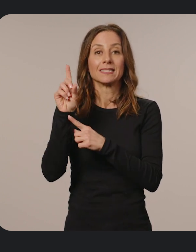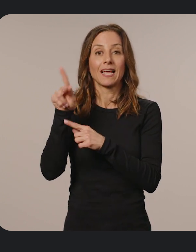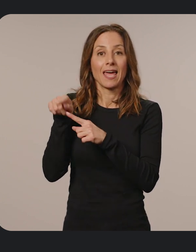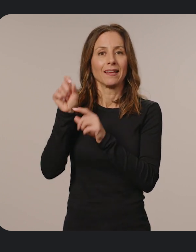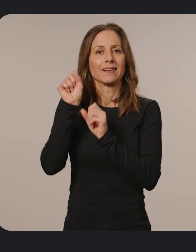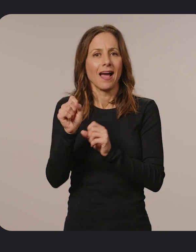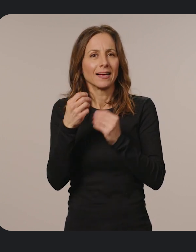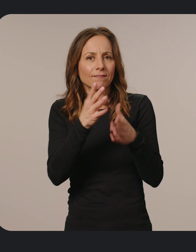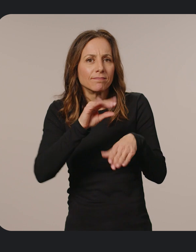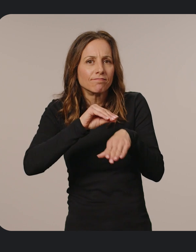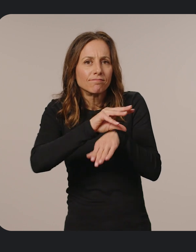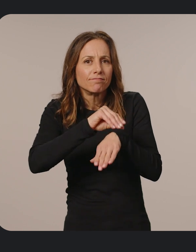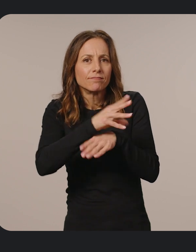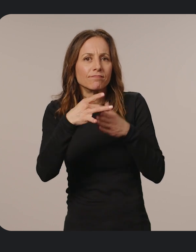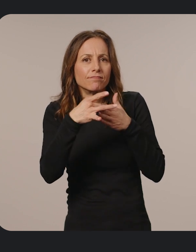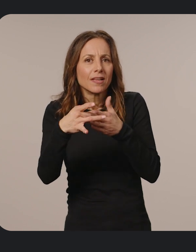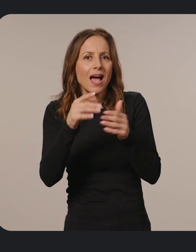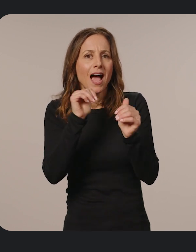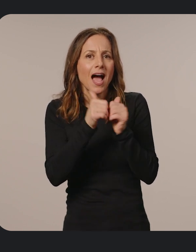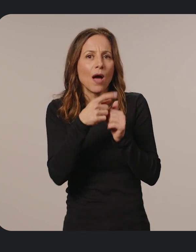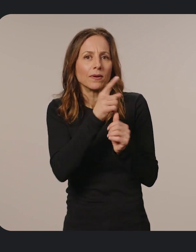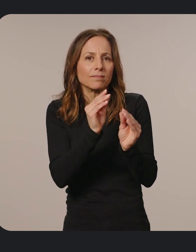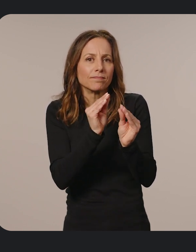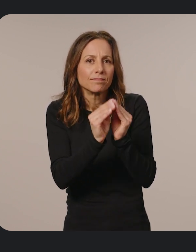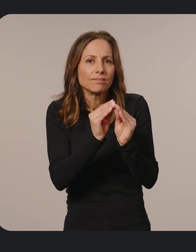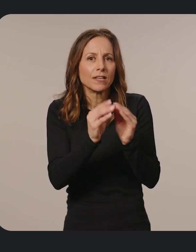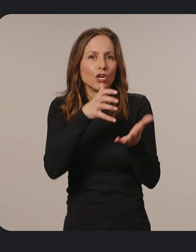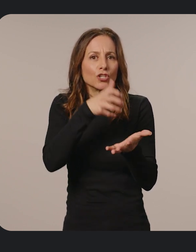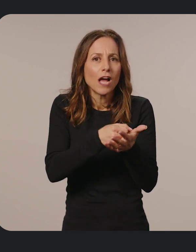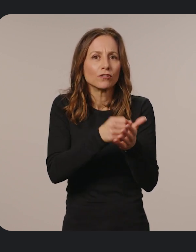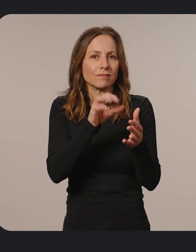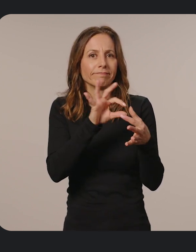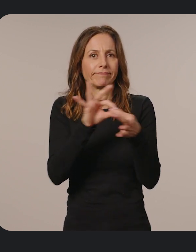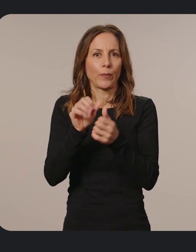and app developers where SDK providers can give guidance to app developers about crashes